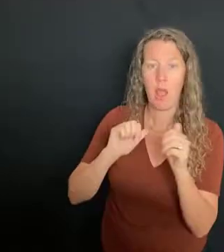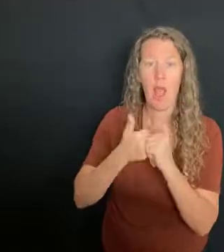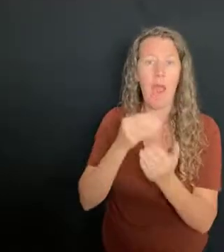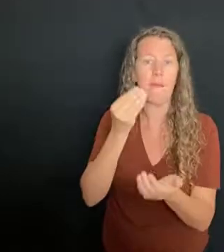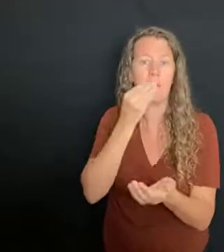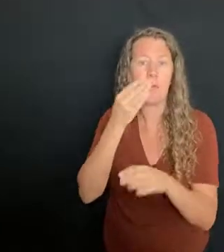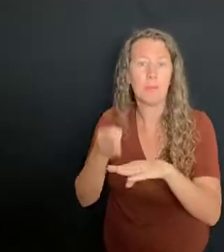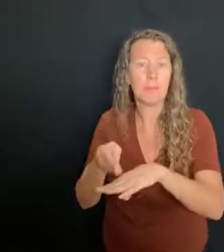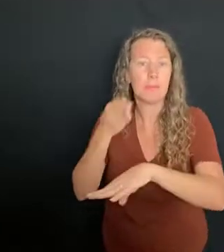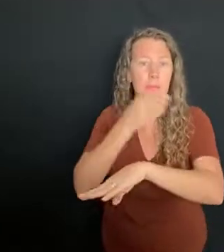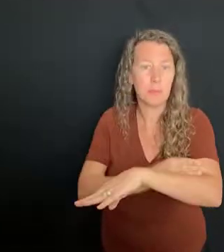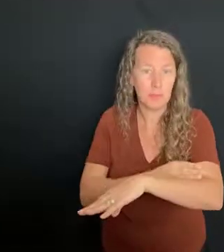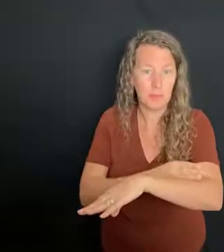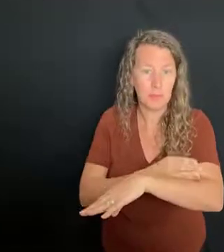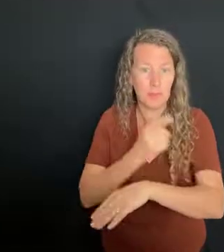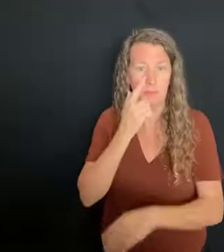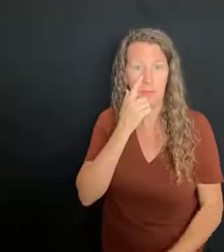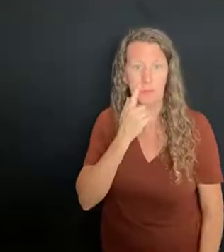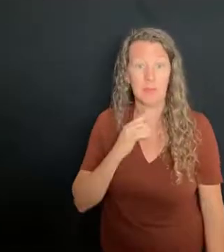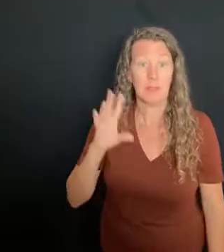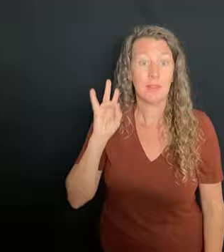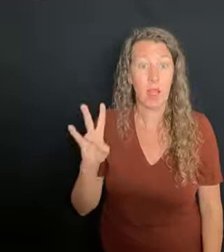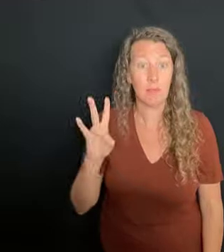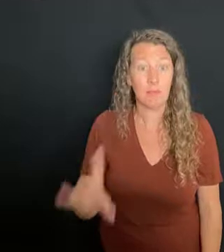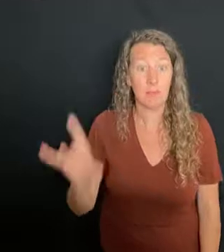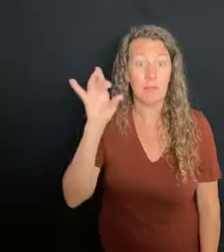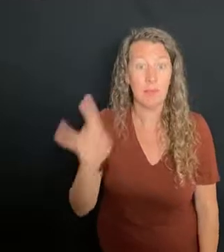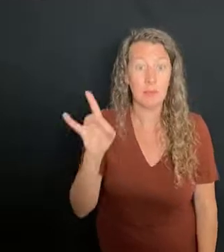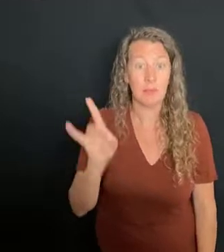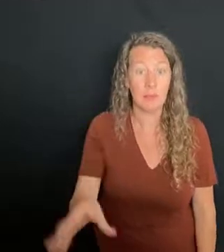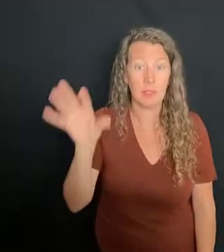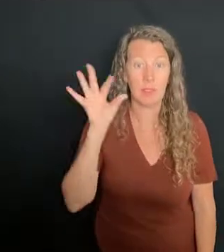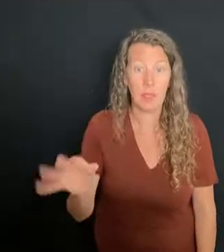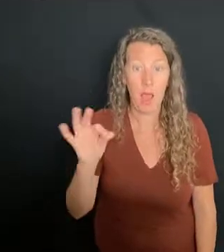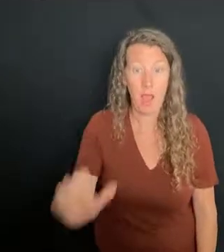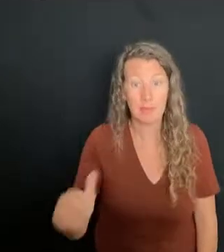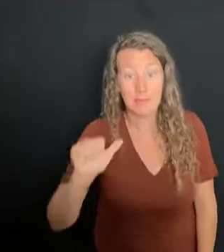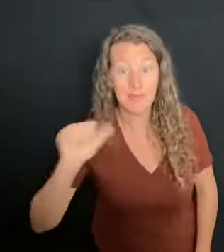[Joel Snyder] At home Rosalee bounces on a mini trampoline while she counts along with her daddy.